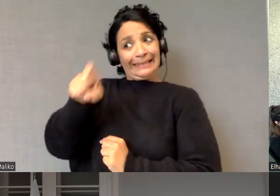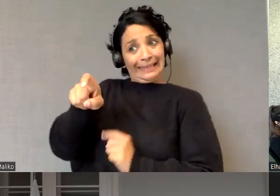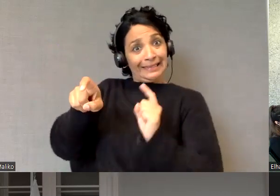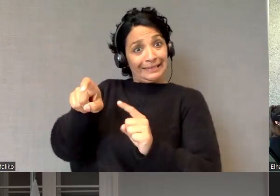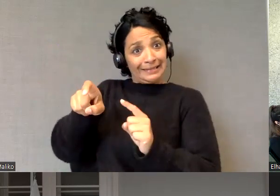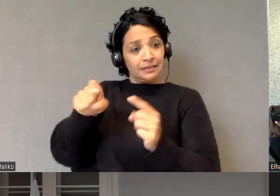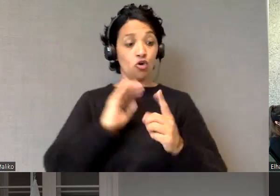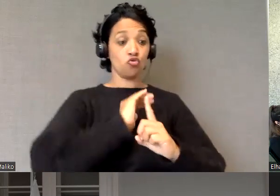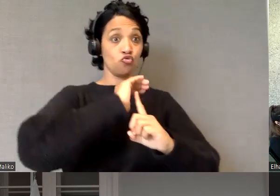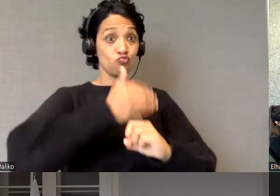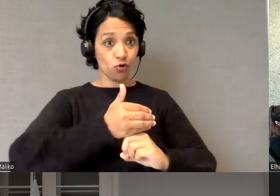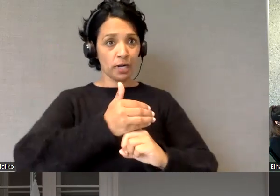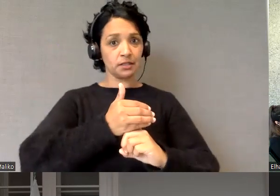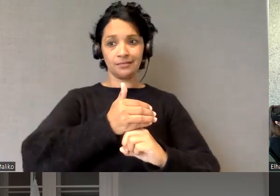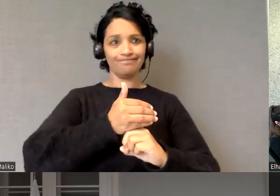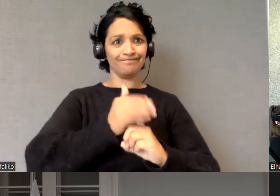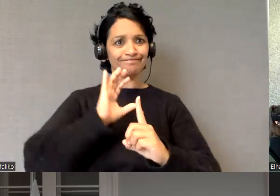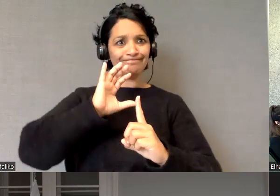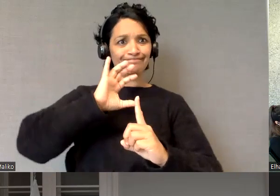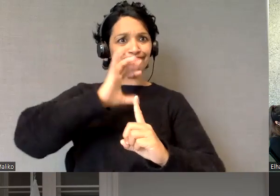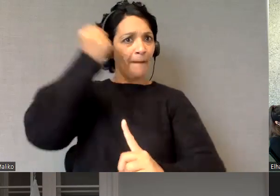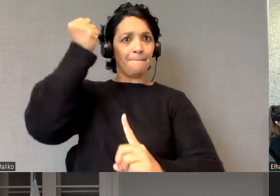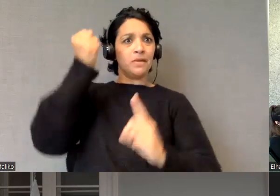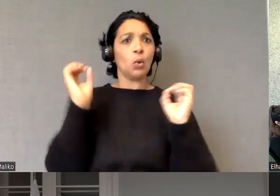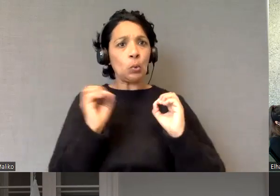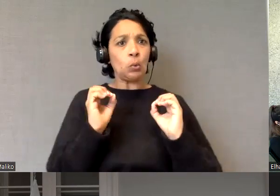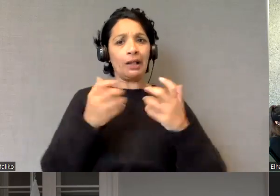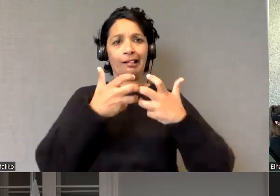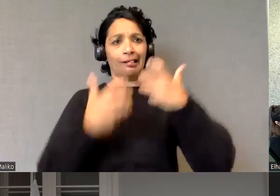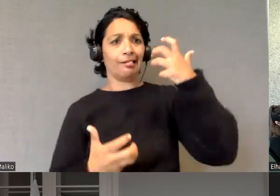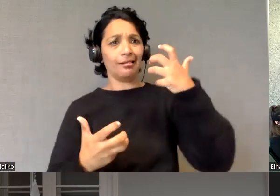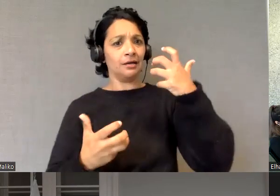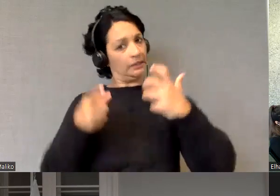reach the persons with disabilities, which is why you have this larger impact that you